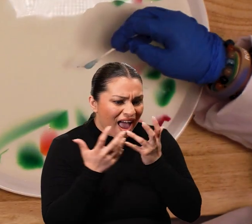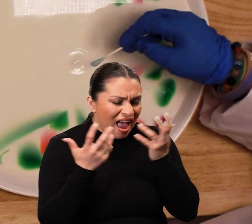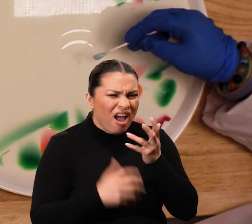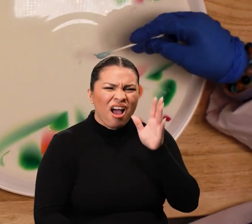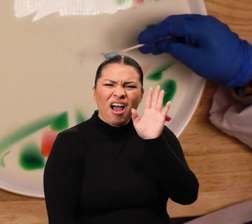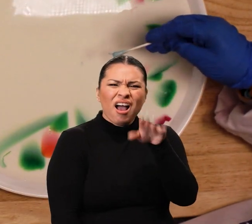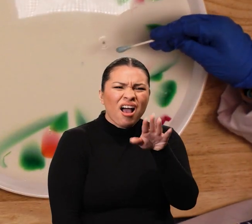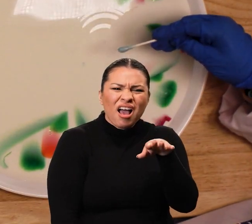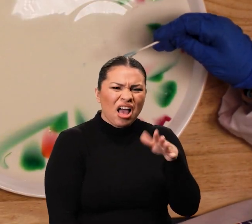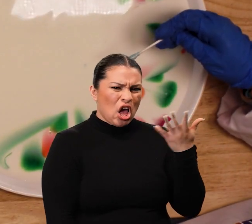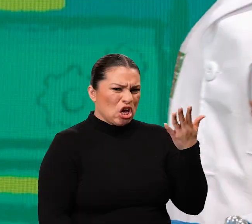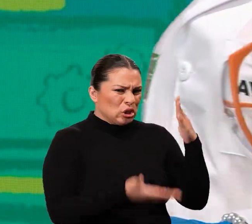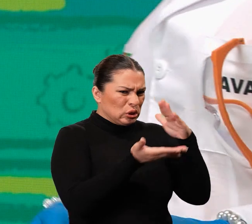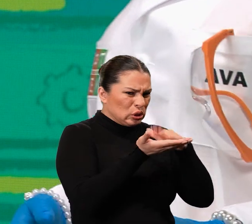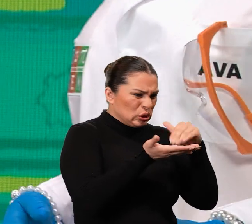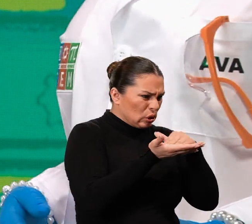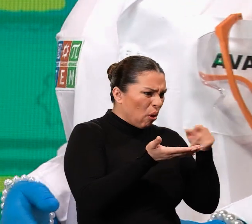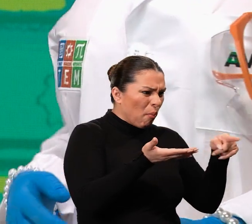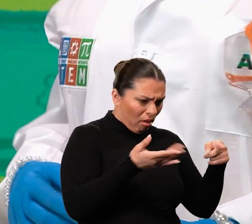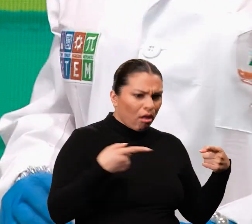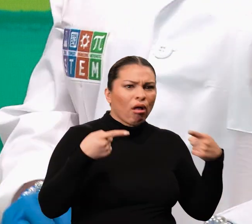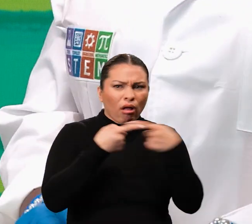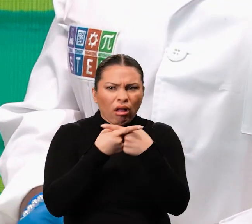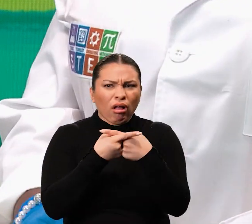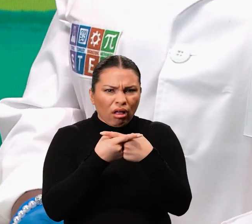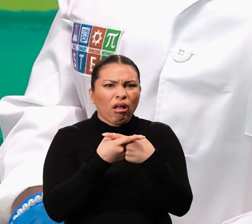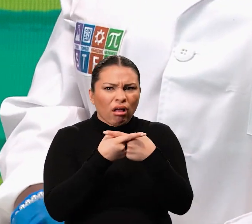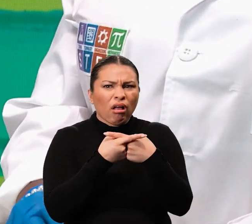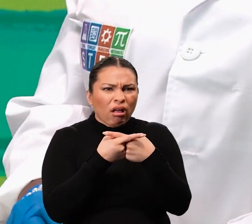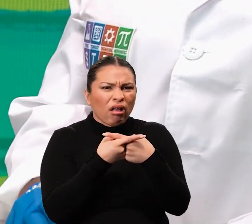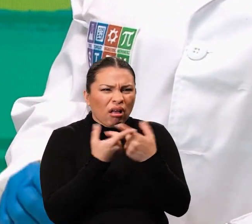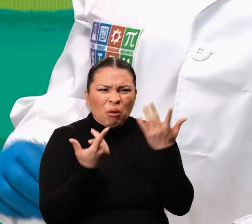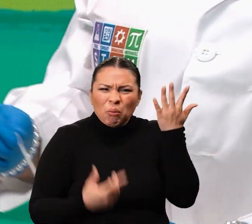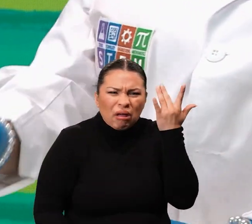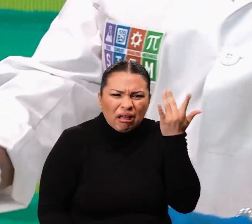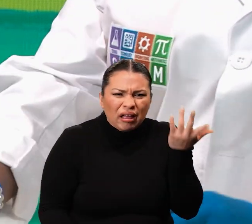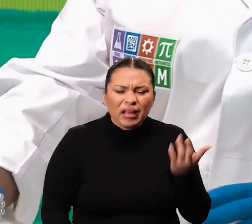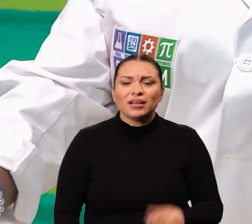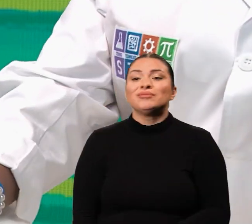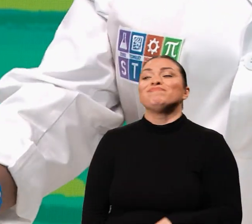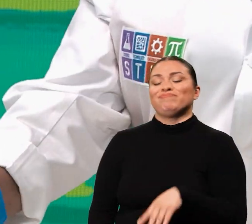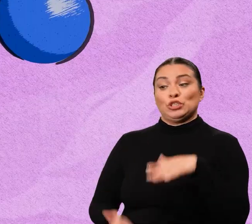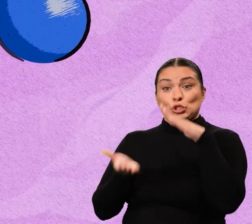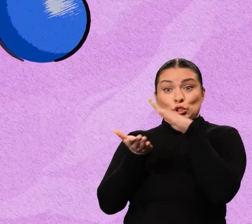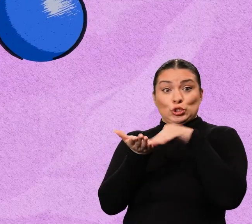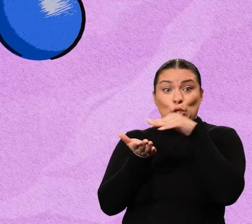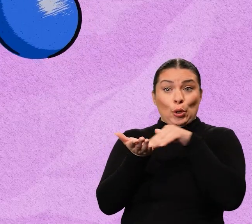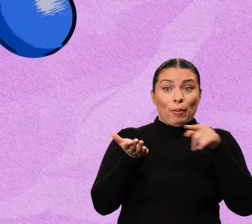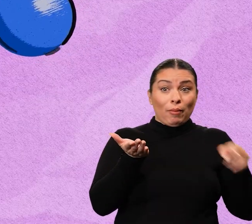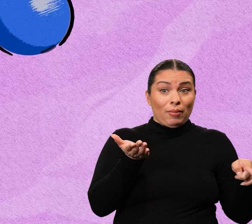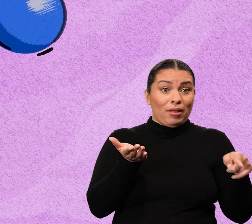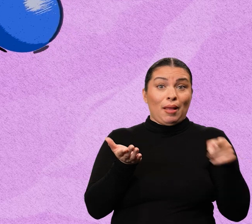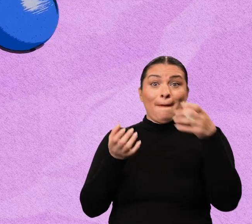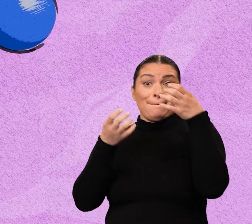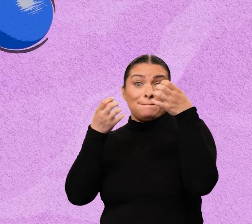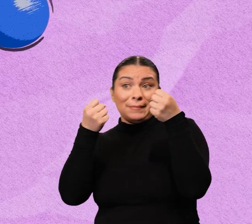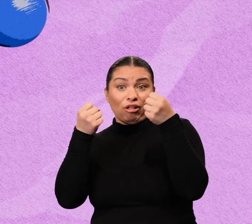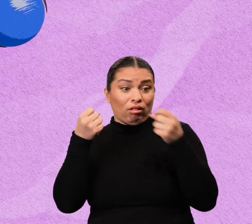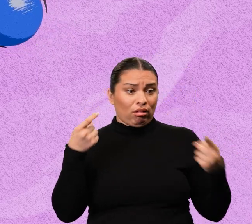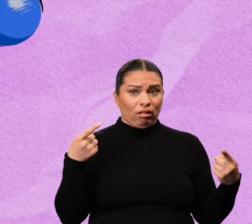Wow, that's amazing. But why does the soap make the colors mix in? Well, that's a great question.